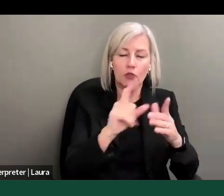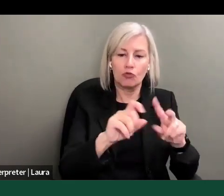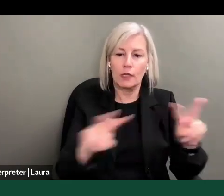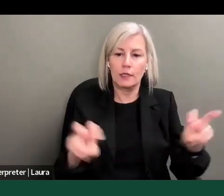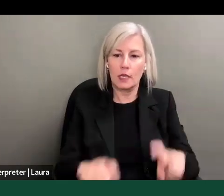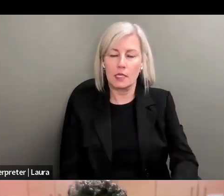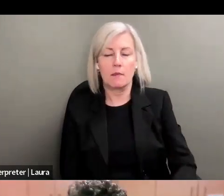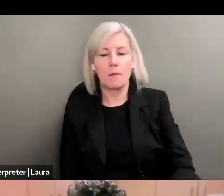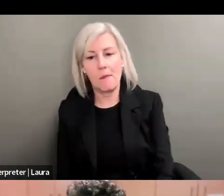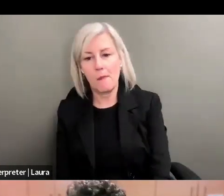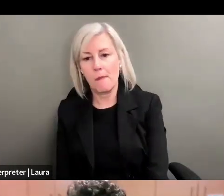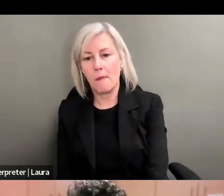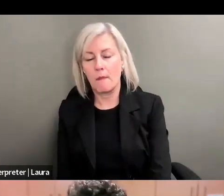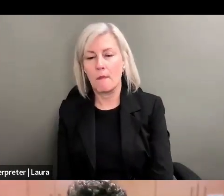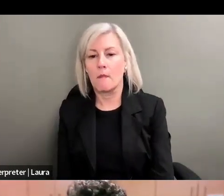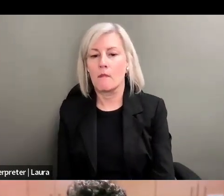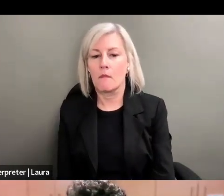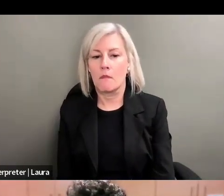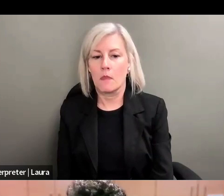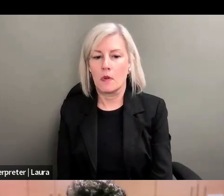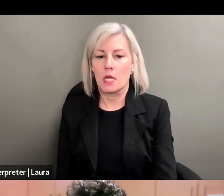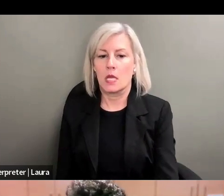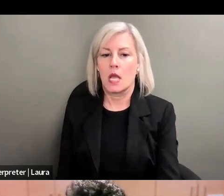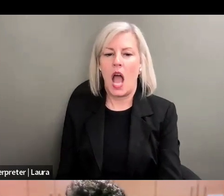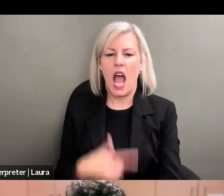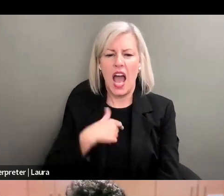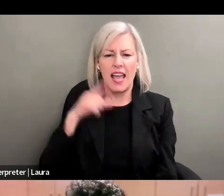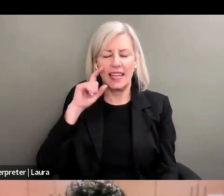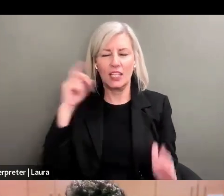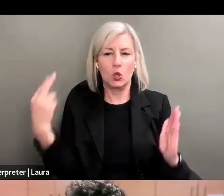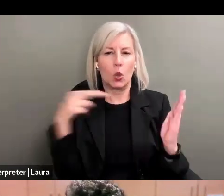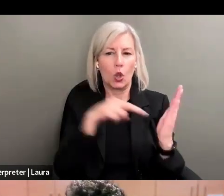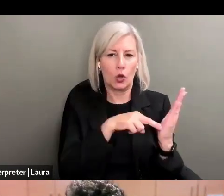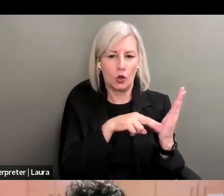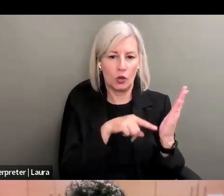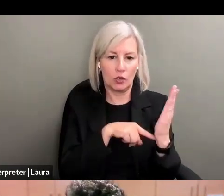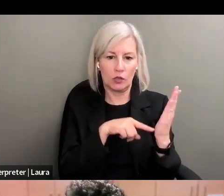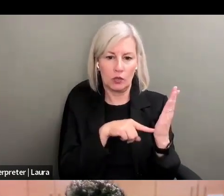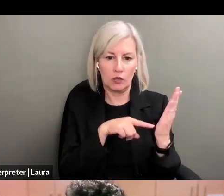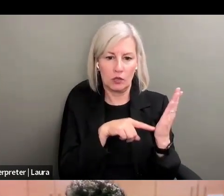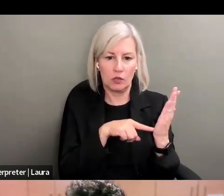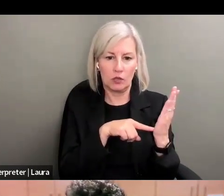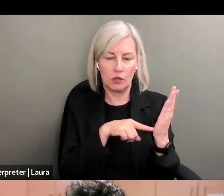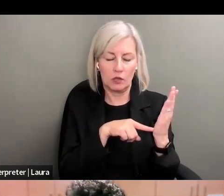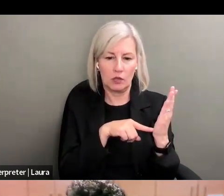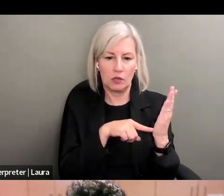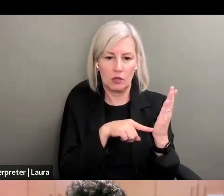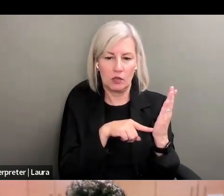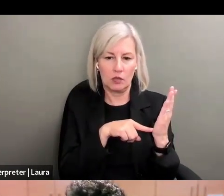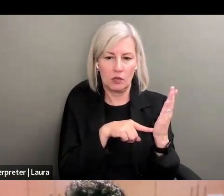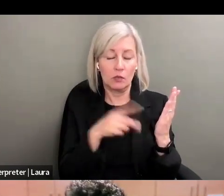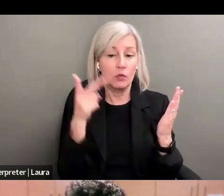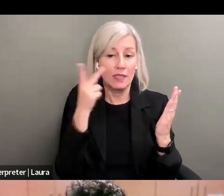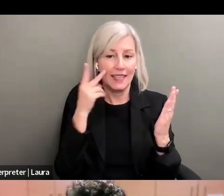You know, I would have to look in the article to see if there's a recommended on